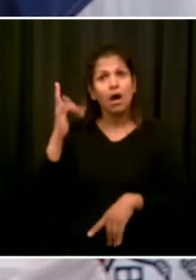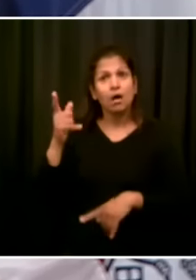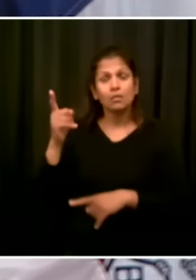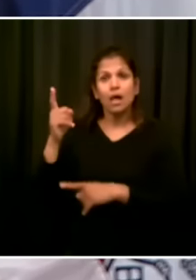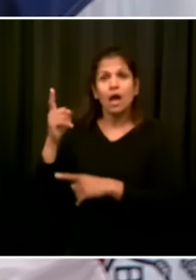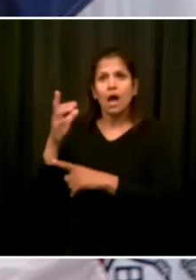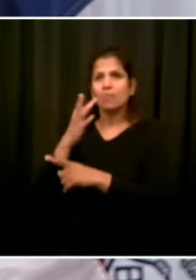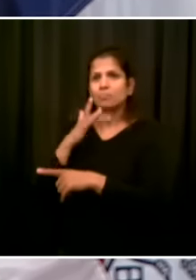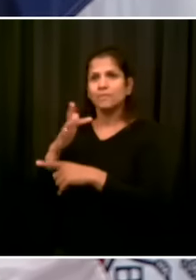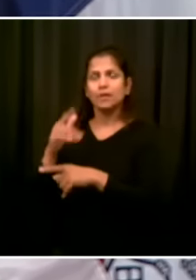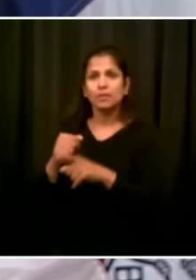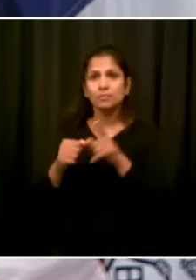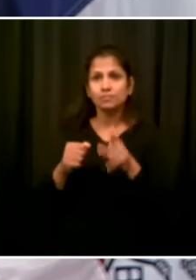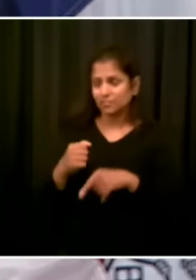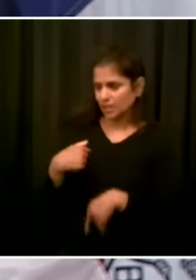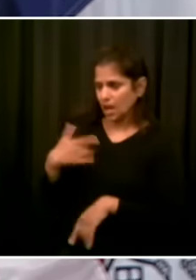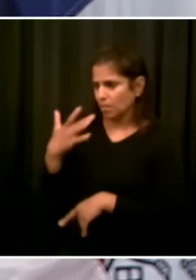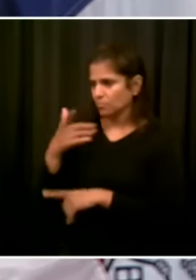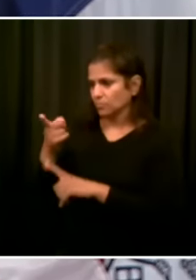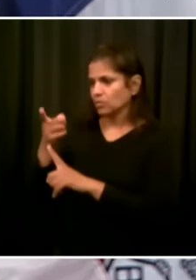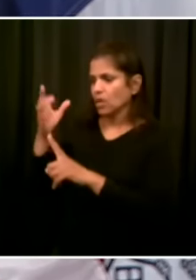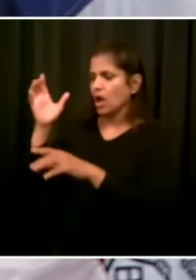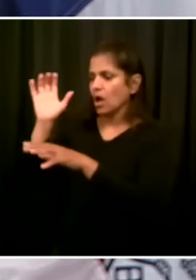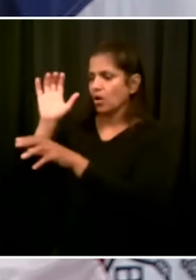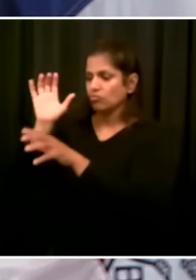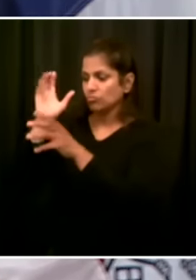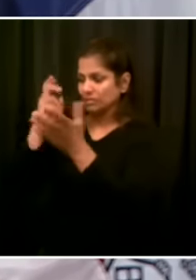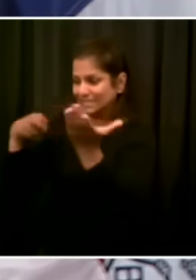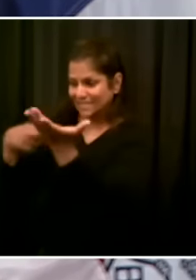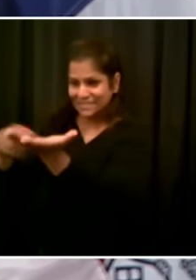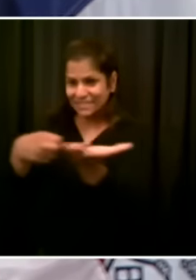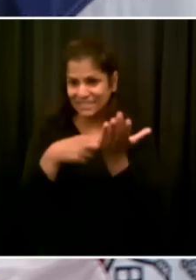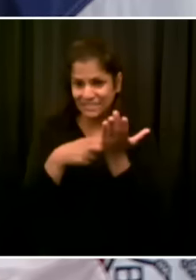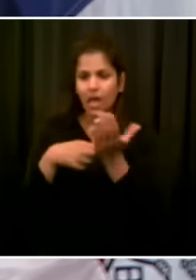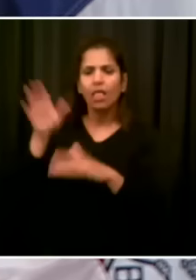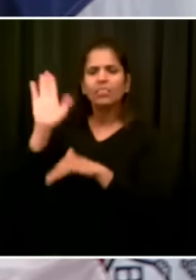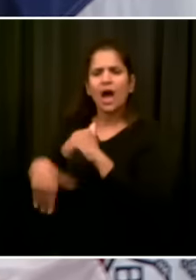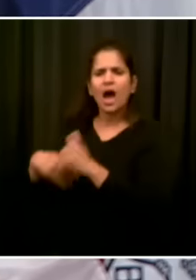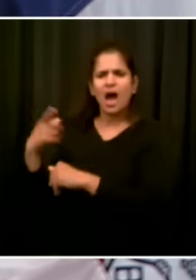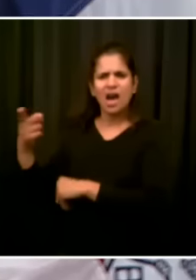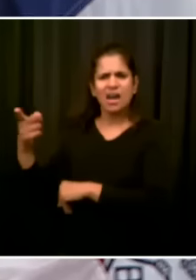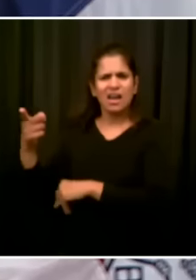THE FAT CTHAT YOU SEE FEDERAL AGENTS AND OFFICERS AND TROOPS, CLEARLY DOING UNAPPROPRIATE